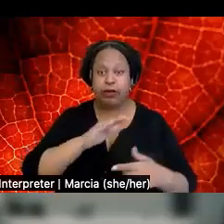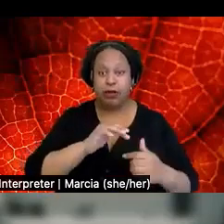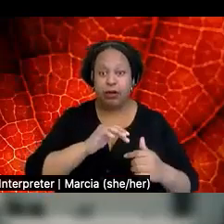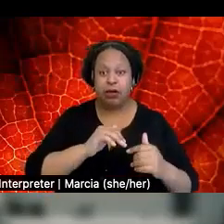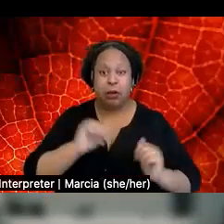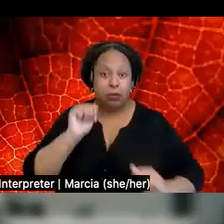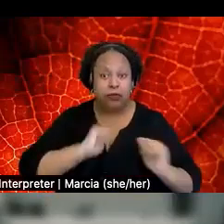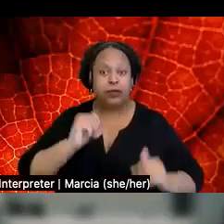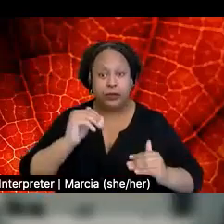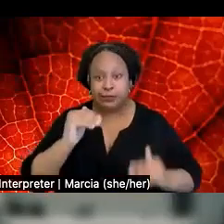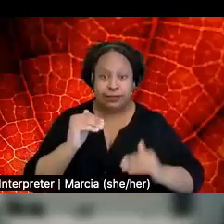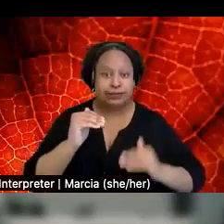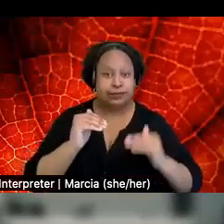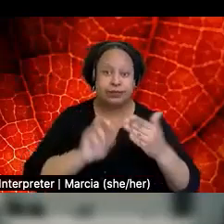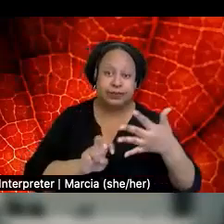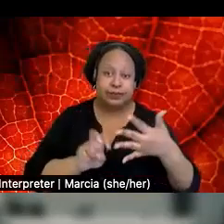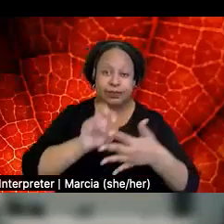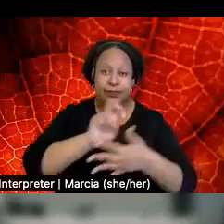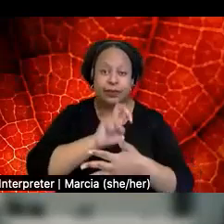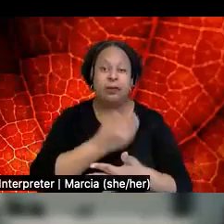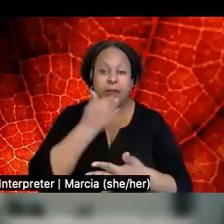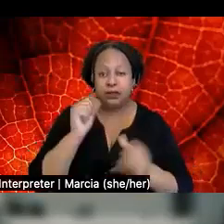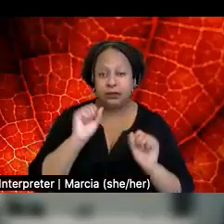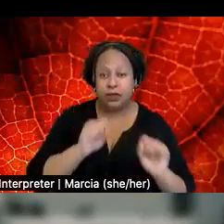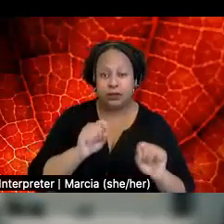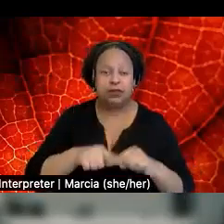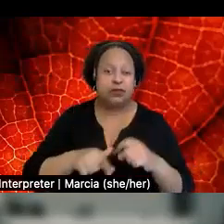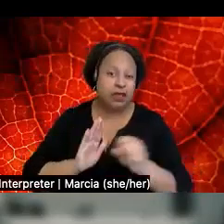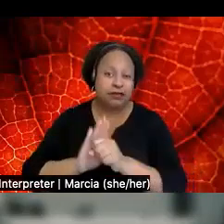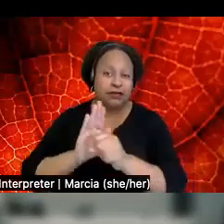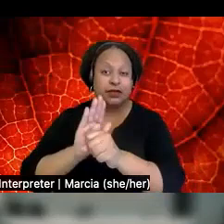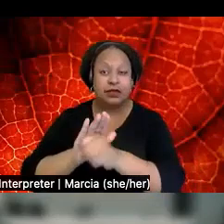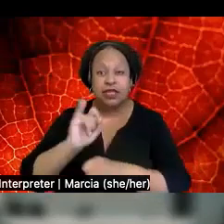the best that they can be and then advocate with them in situations where advocacy is important.